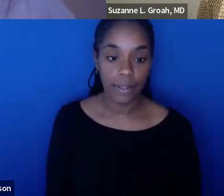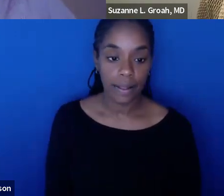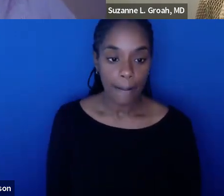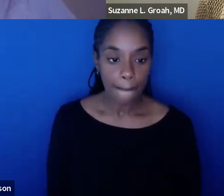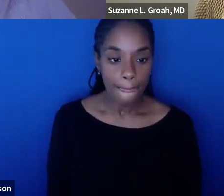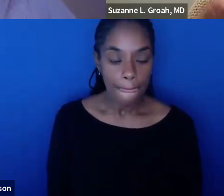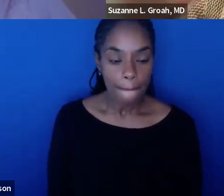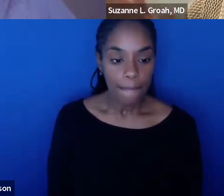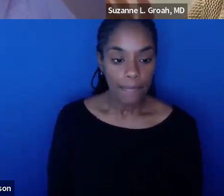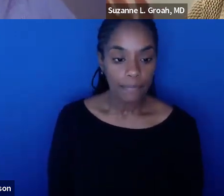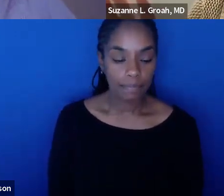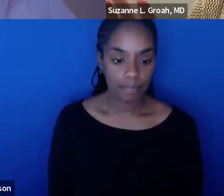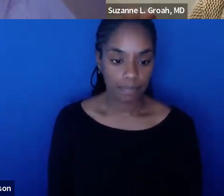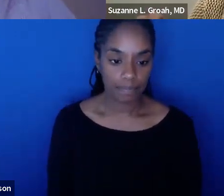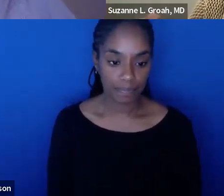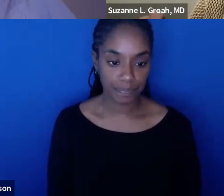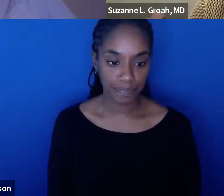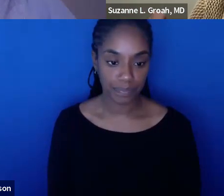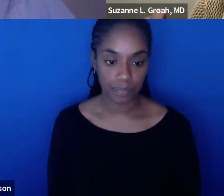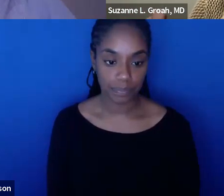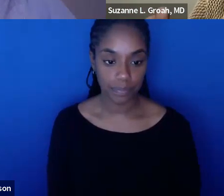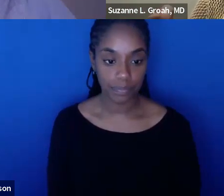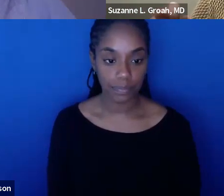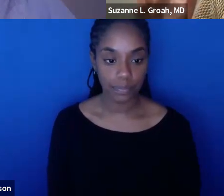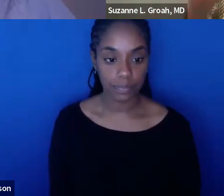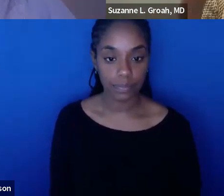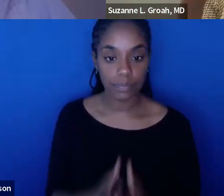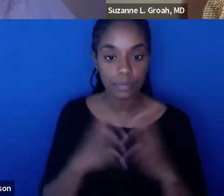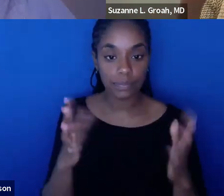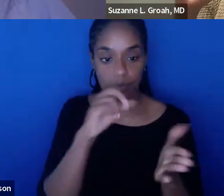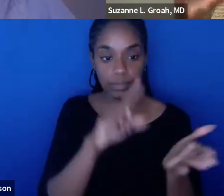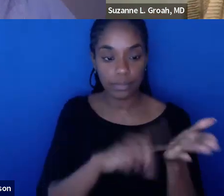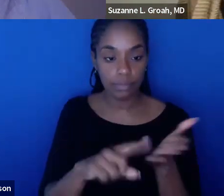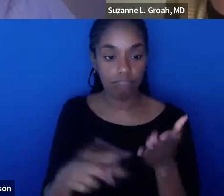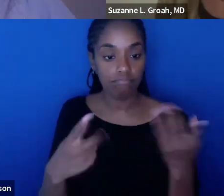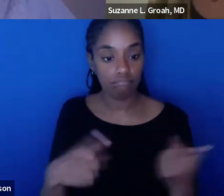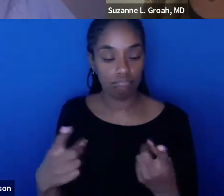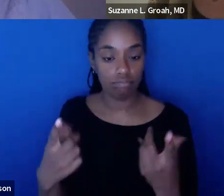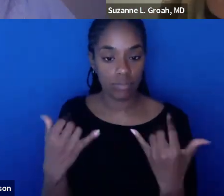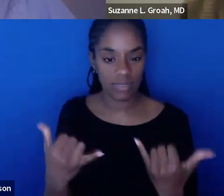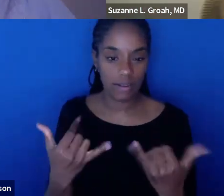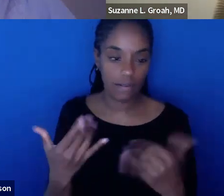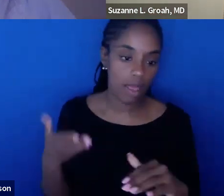That’s a lot of research that's going on in the country right now for that really overactive bladder issue.